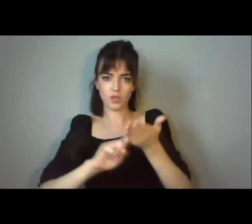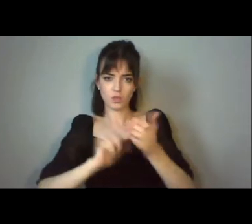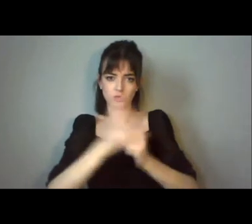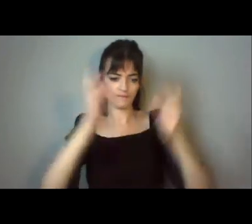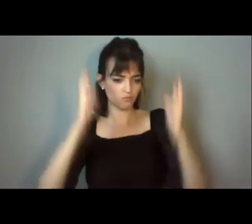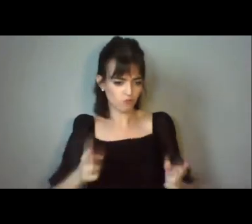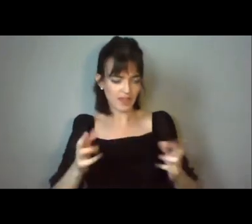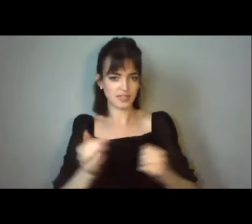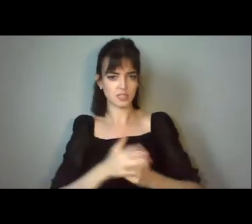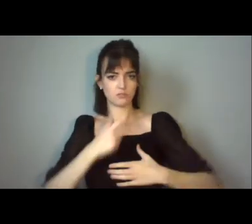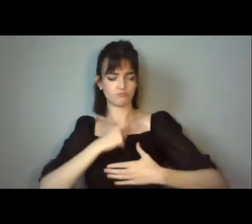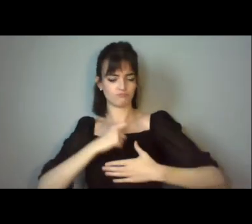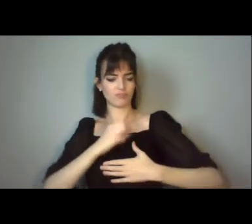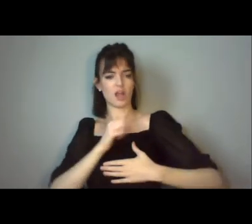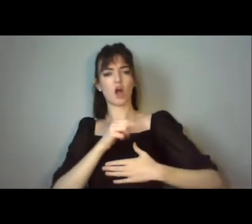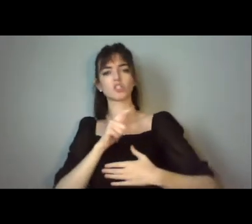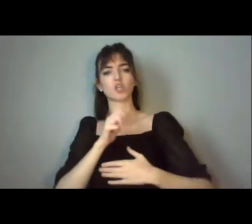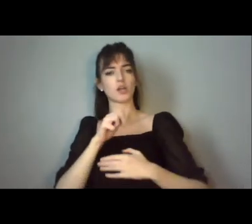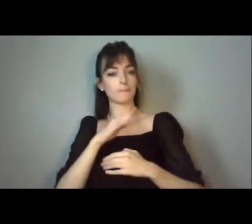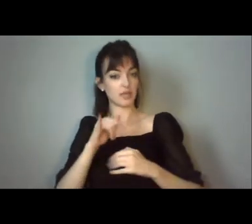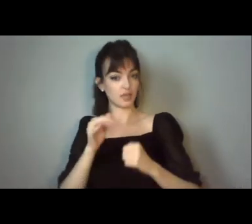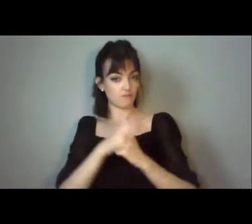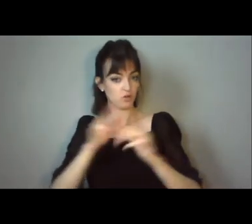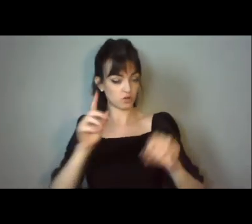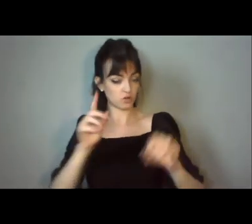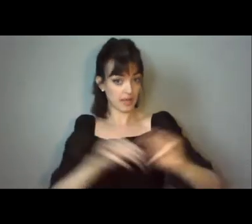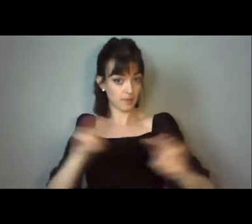for persons with disabilities, when it had previously not been seen